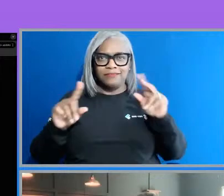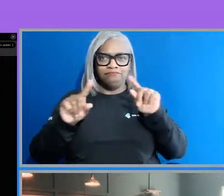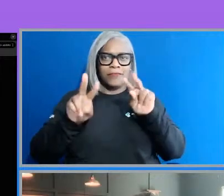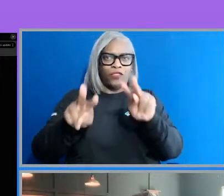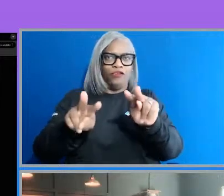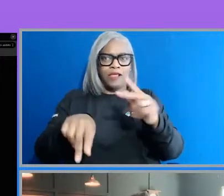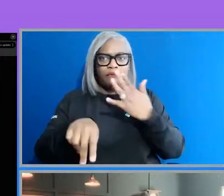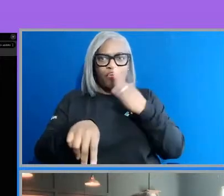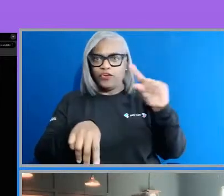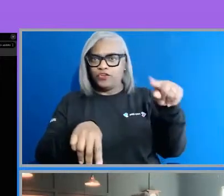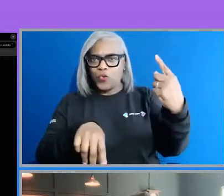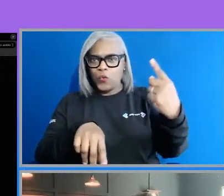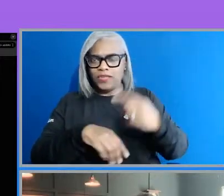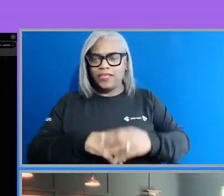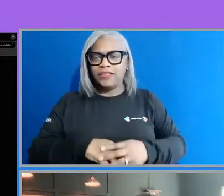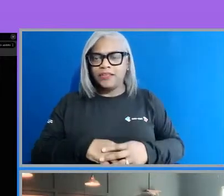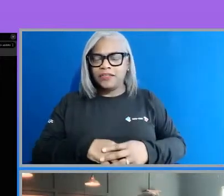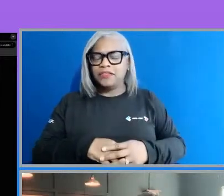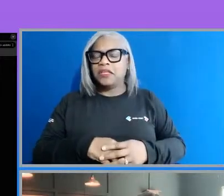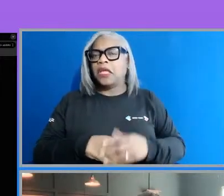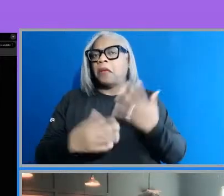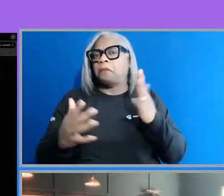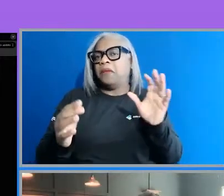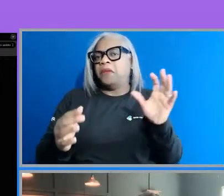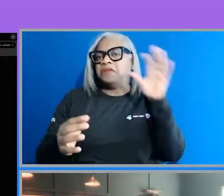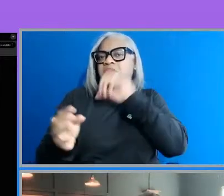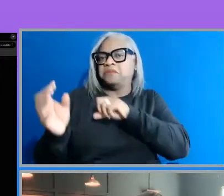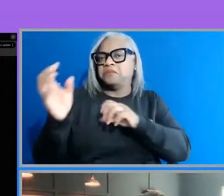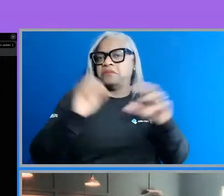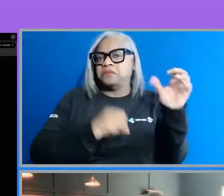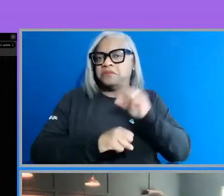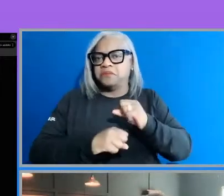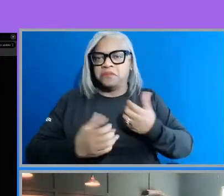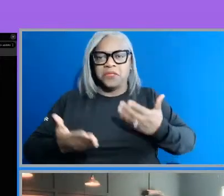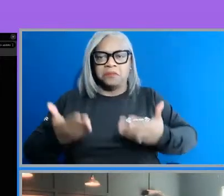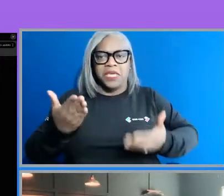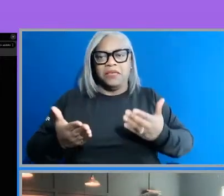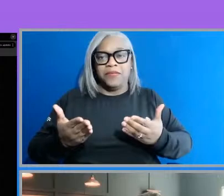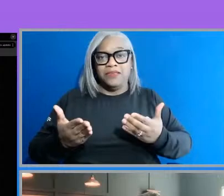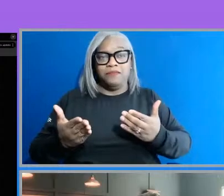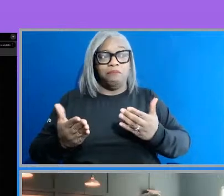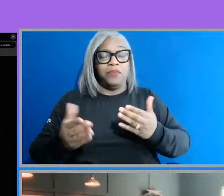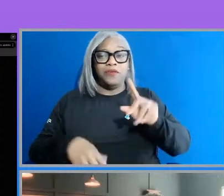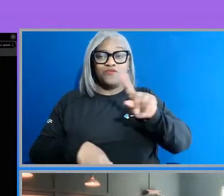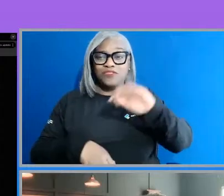these colors? You might have some preconceived notions, but